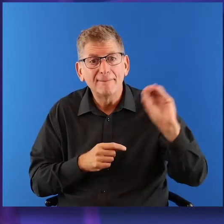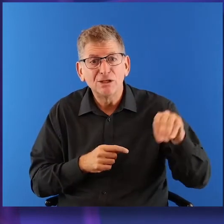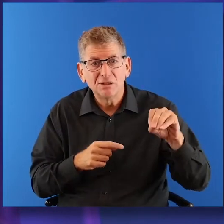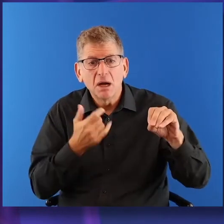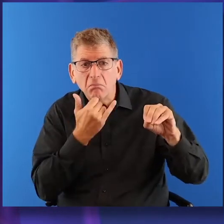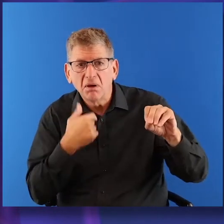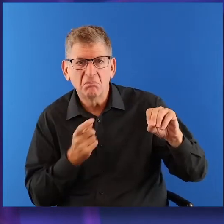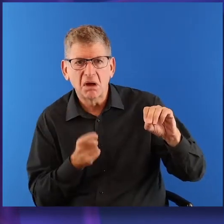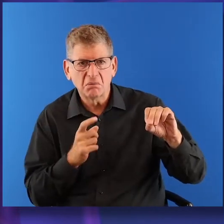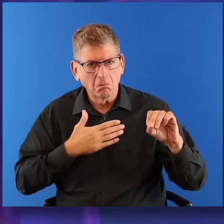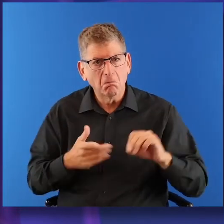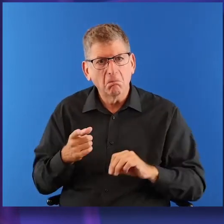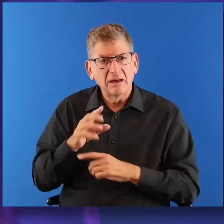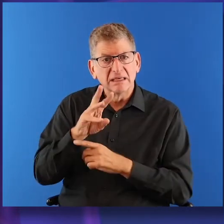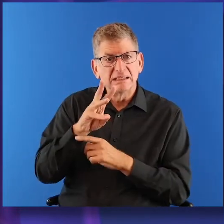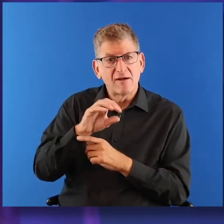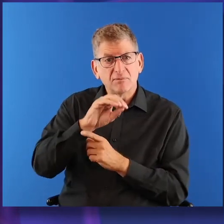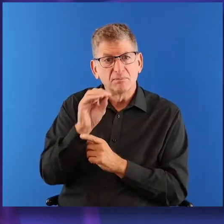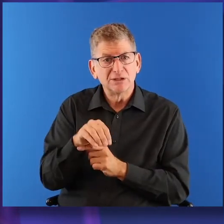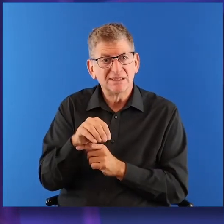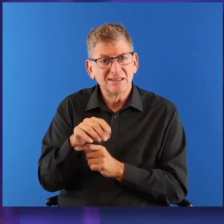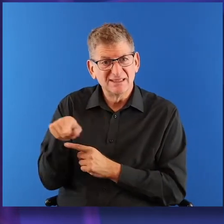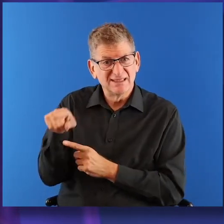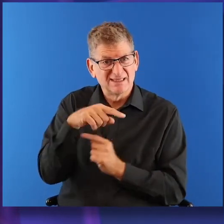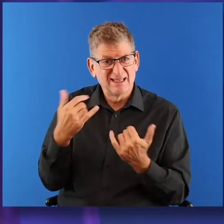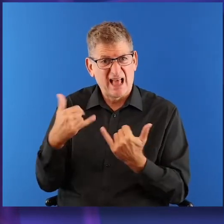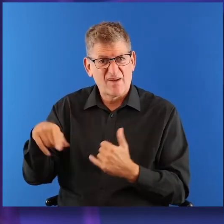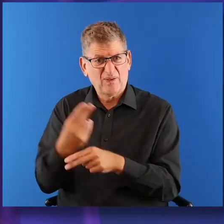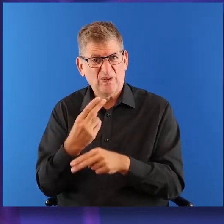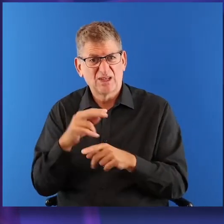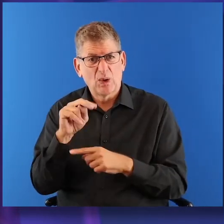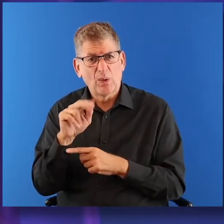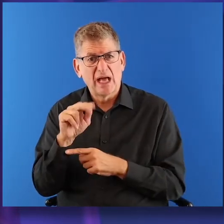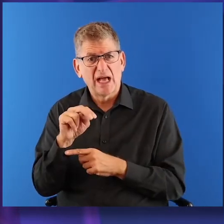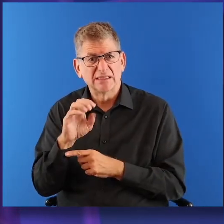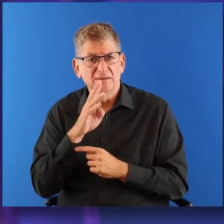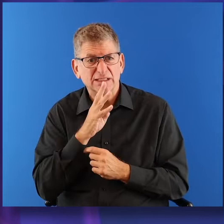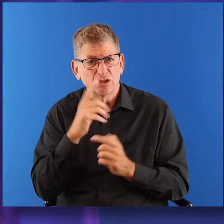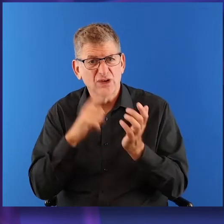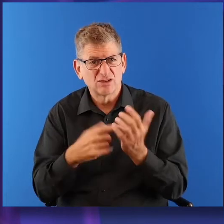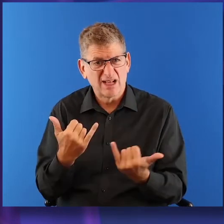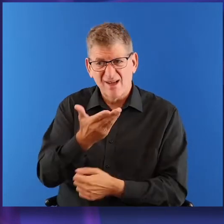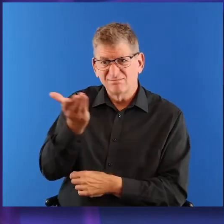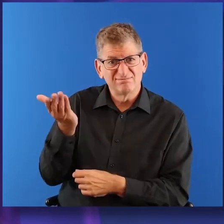the US using Nuance speech recognition every day. The accuracy level has actually achieved